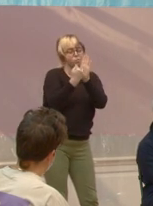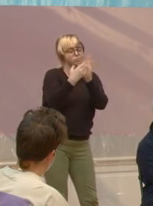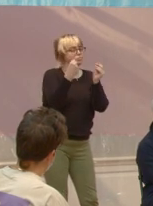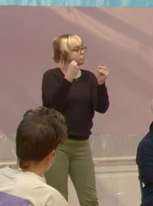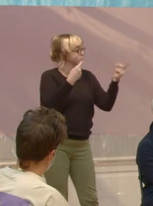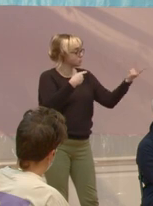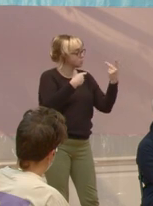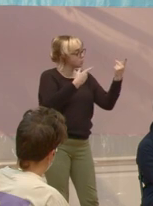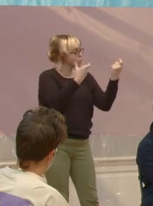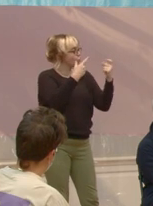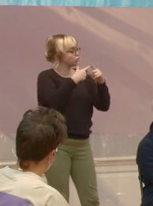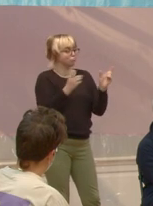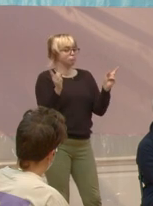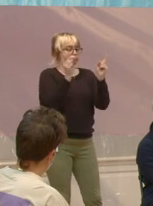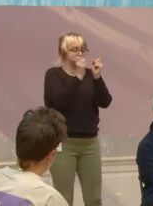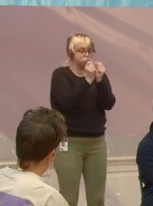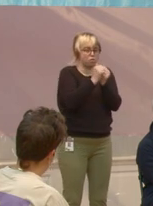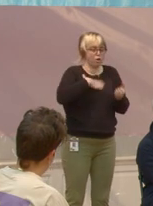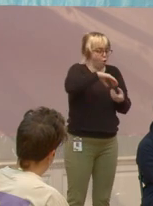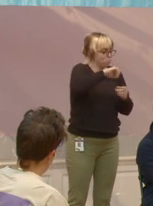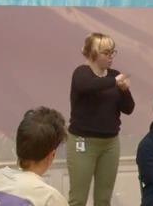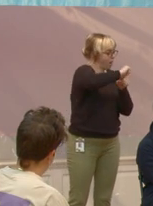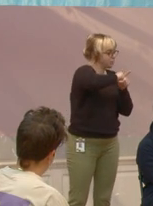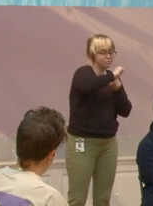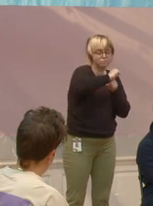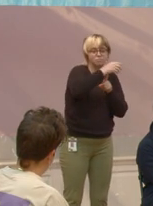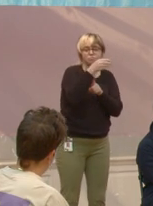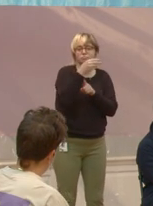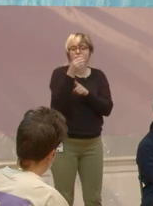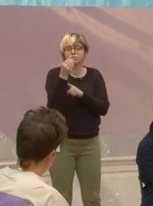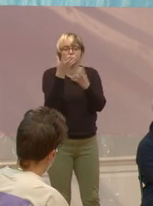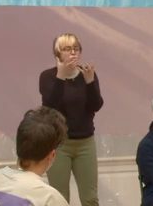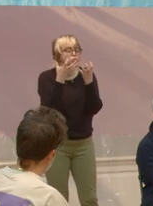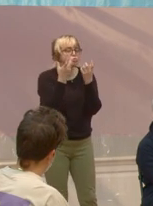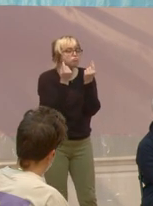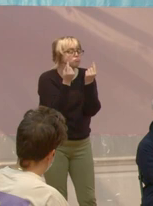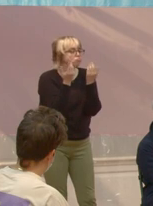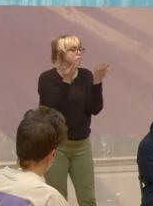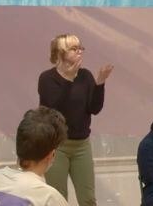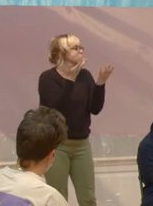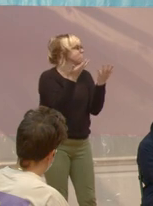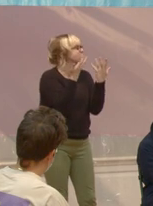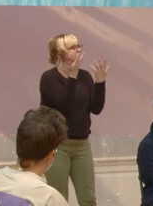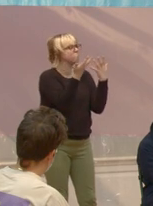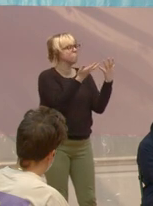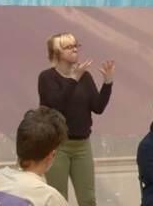and I being in this place with our practice of wanting to mix